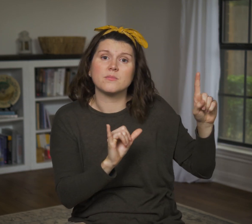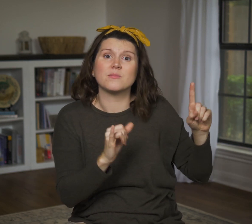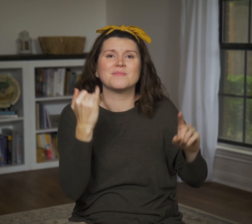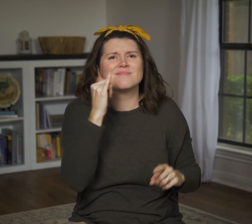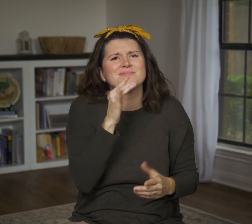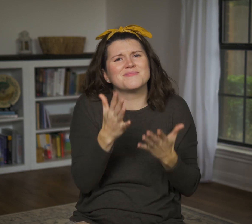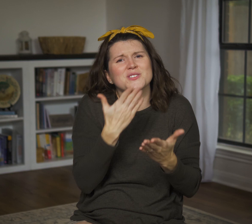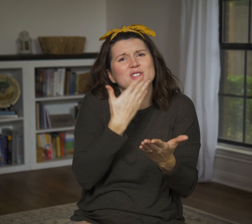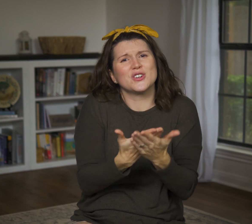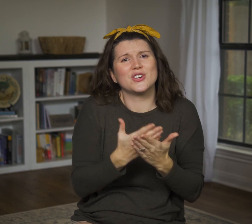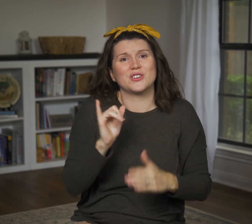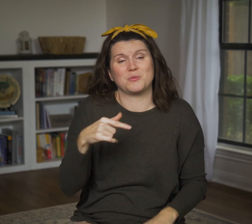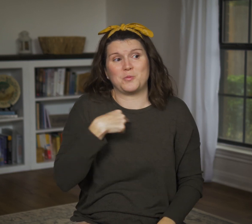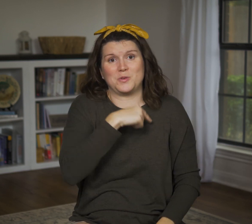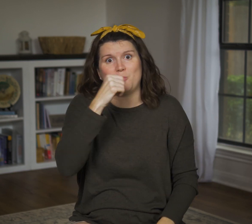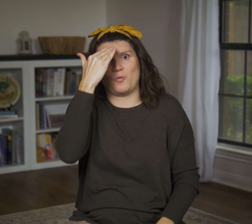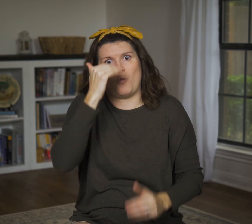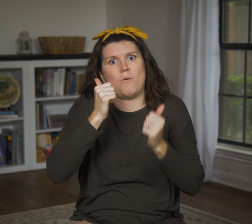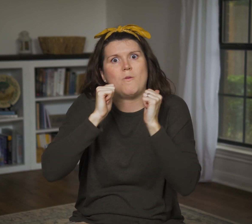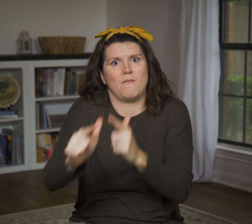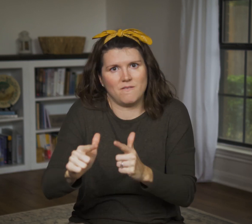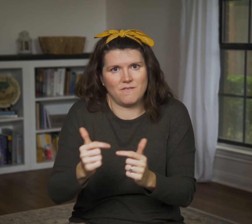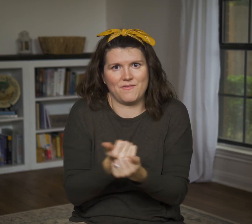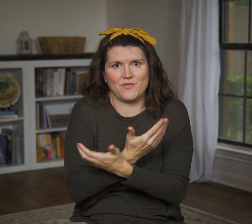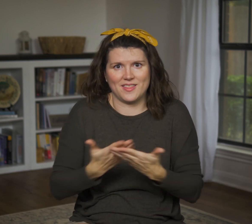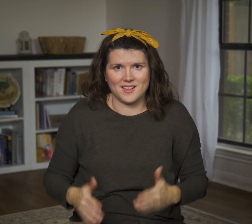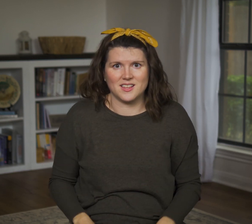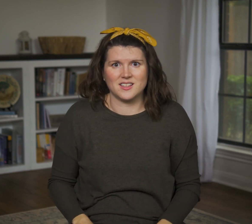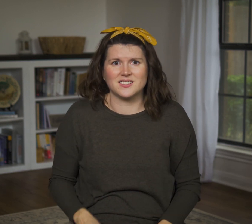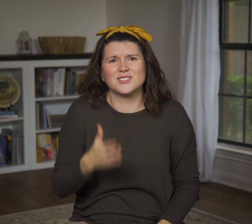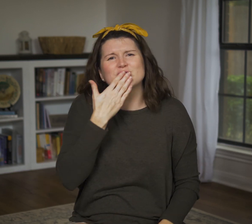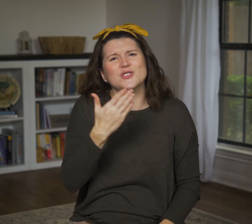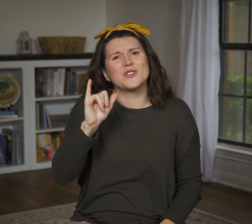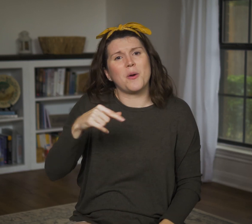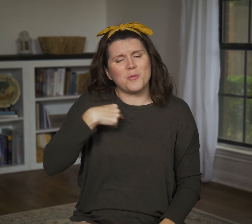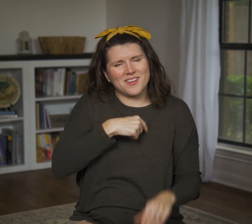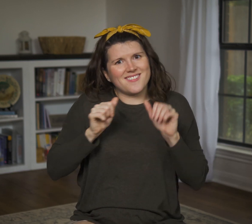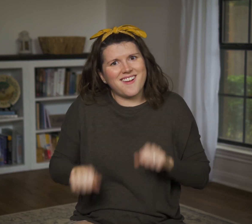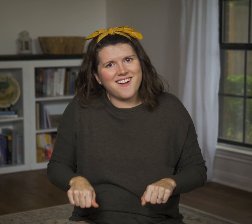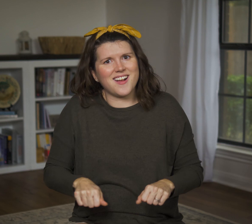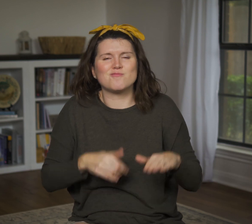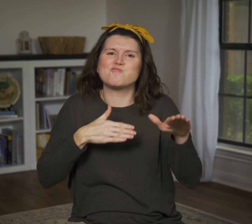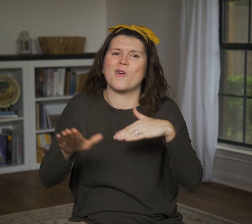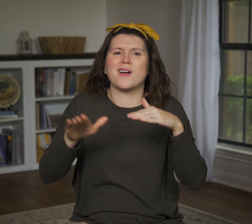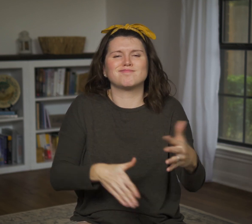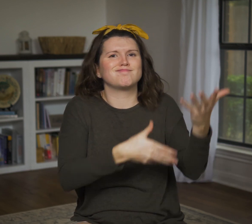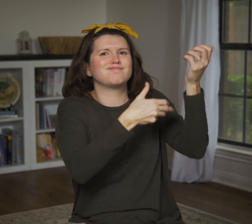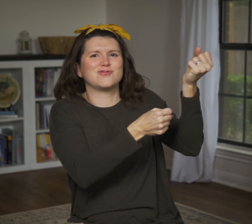It’s good that we don’t know everything. It’s good that we have to walk in step with Him,